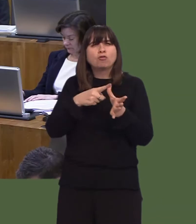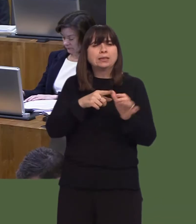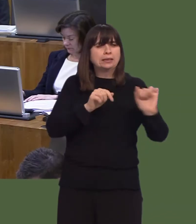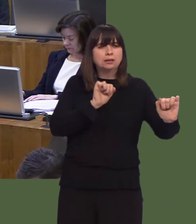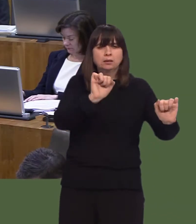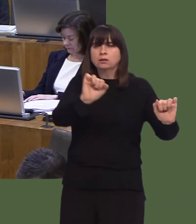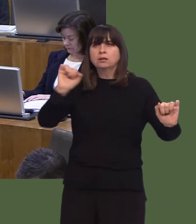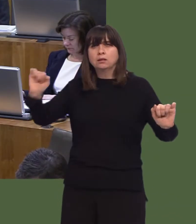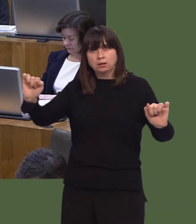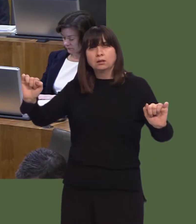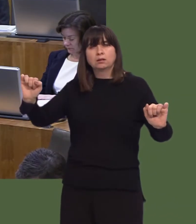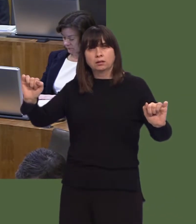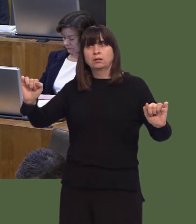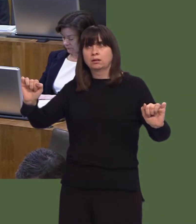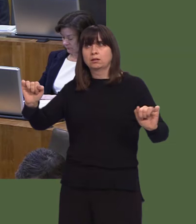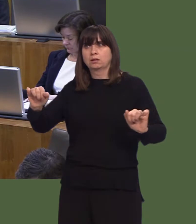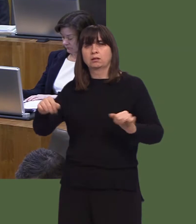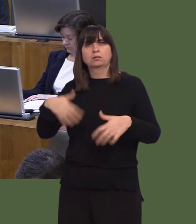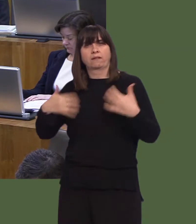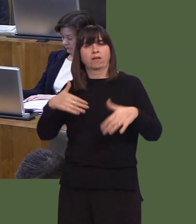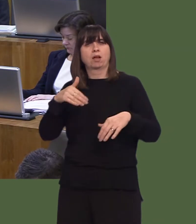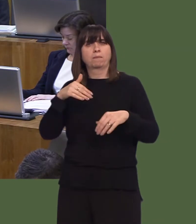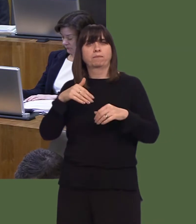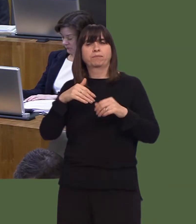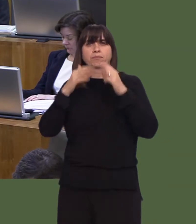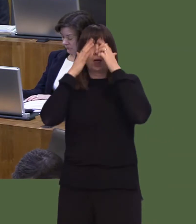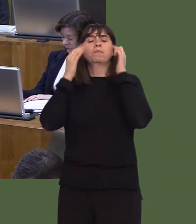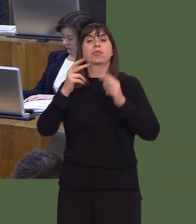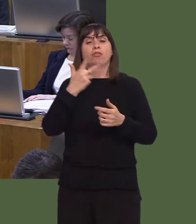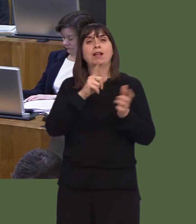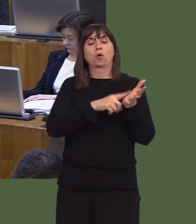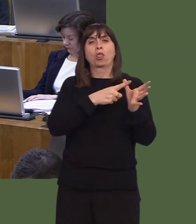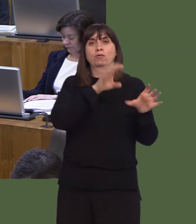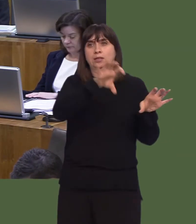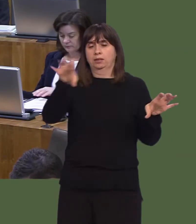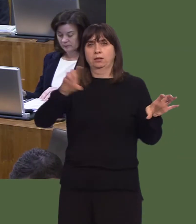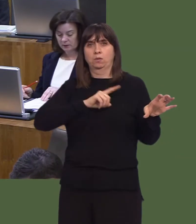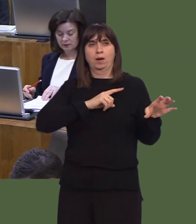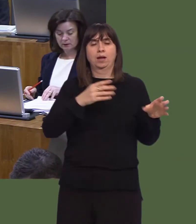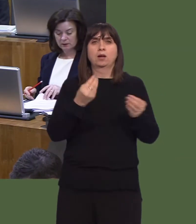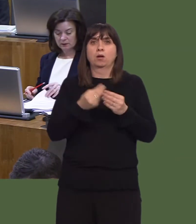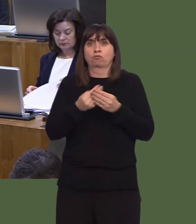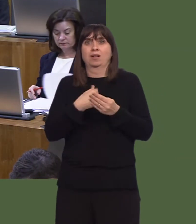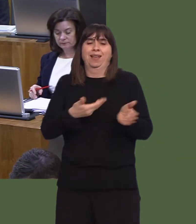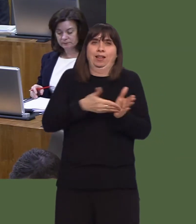affected by the grant. We have made sure that money has been made available to them in order for them to